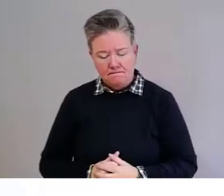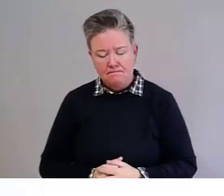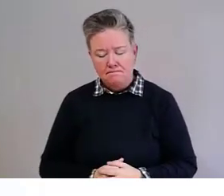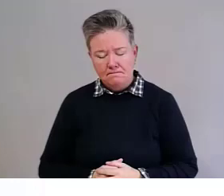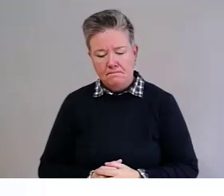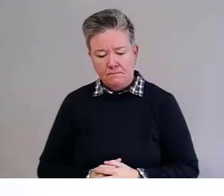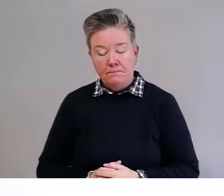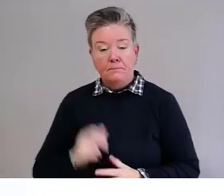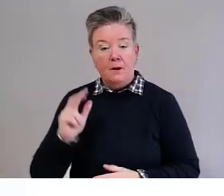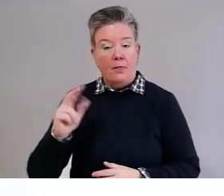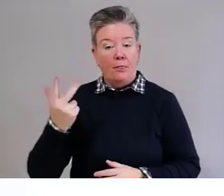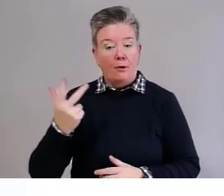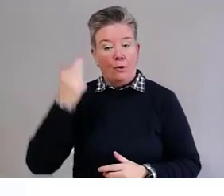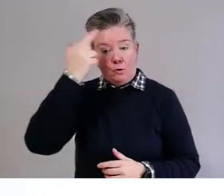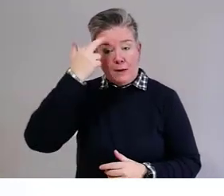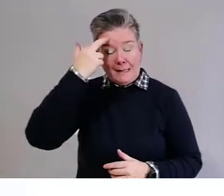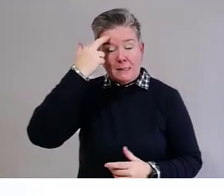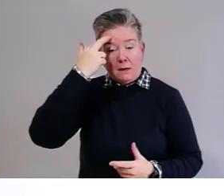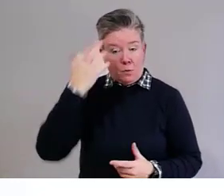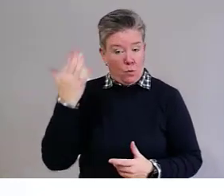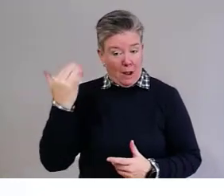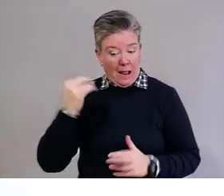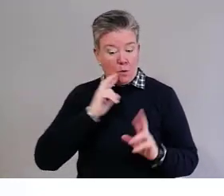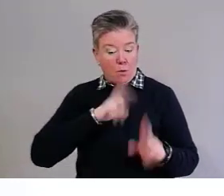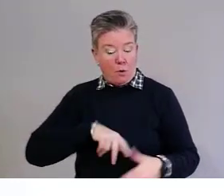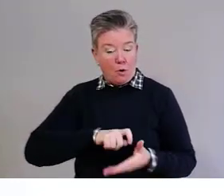A third reason why report writing matters